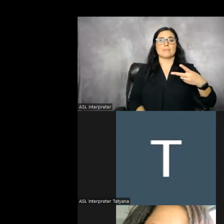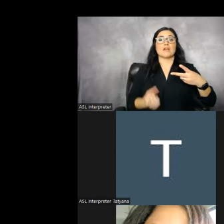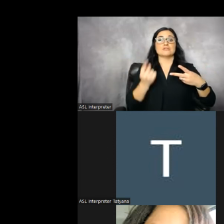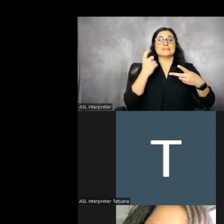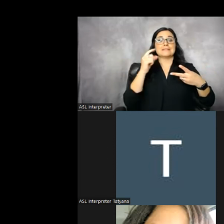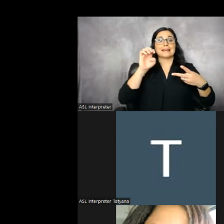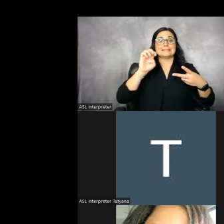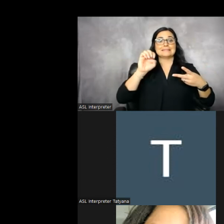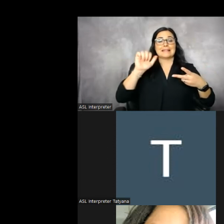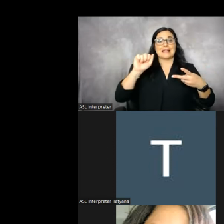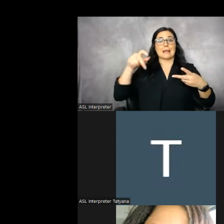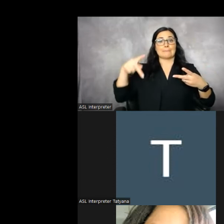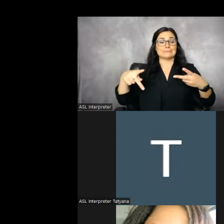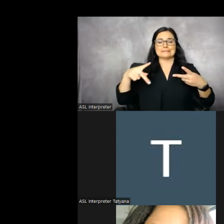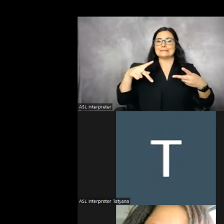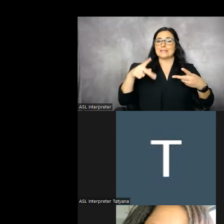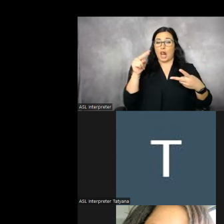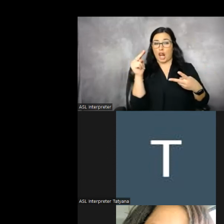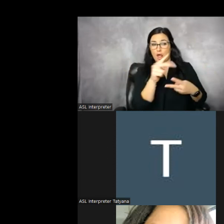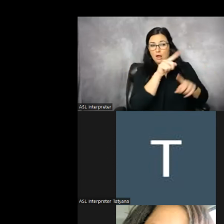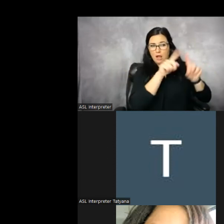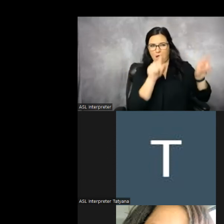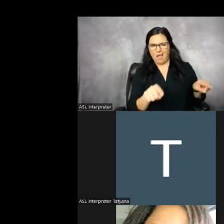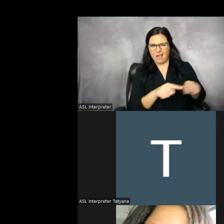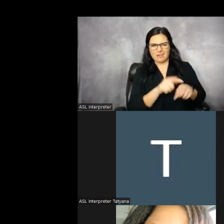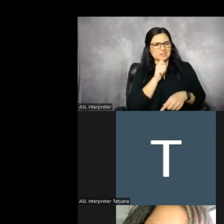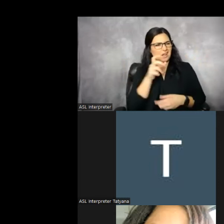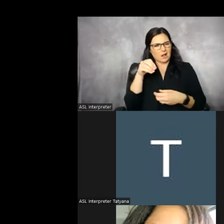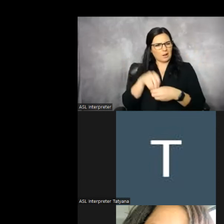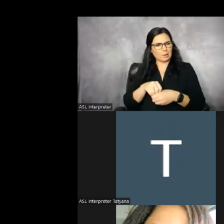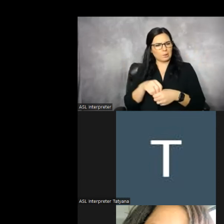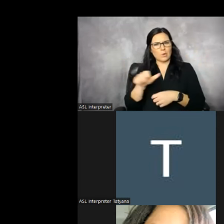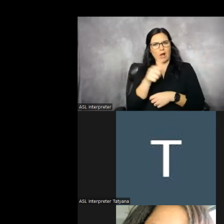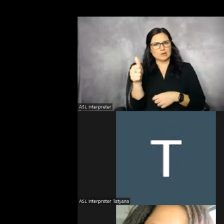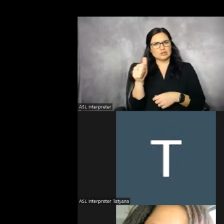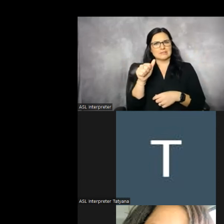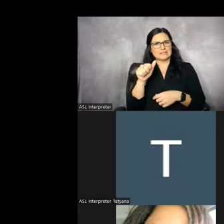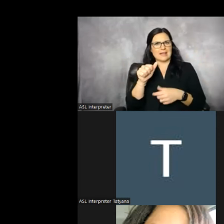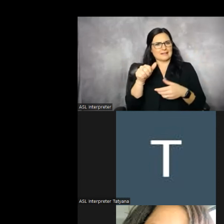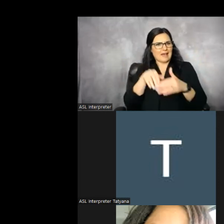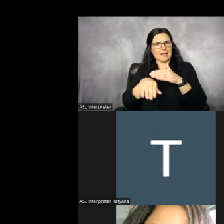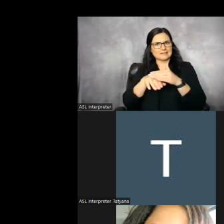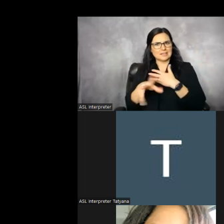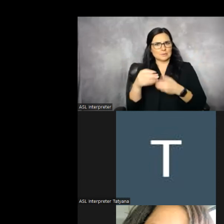if your EEAAP or the EEAAP that you're looking at does not include an alternate means of access in the plan, it's really not an EEAAP.